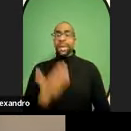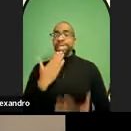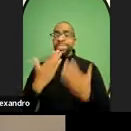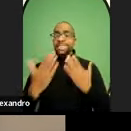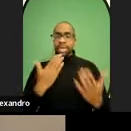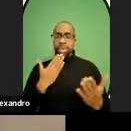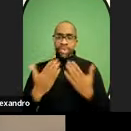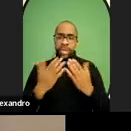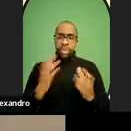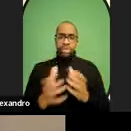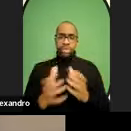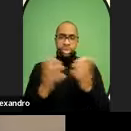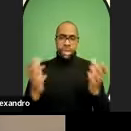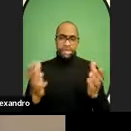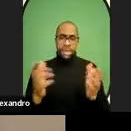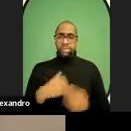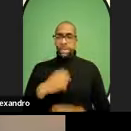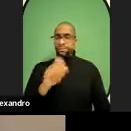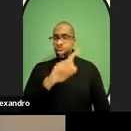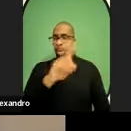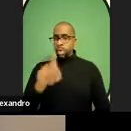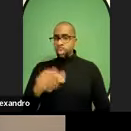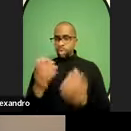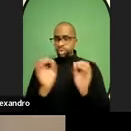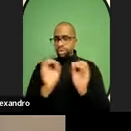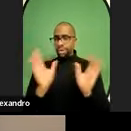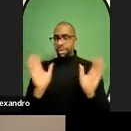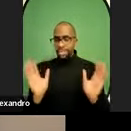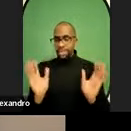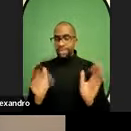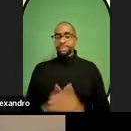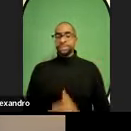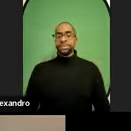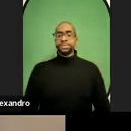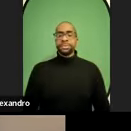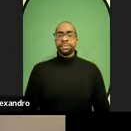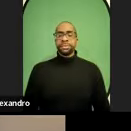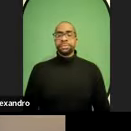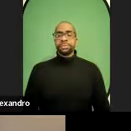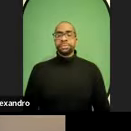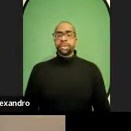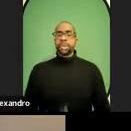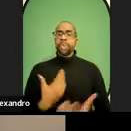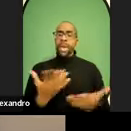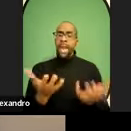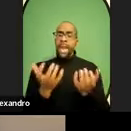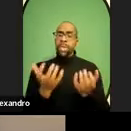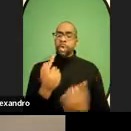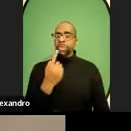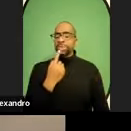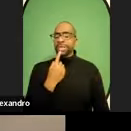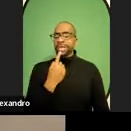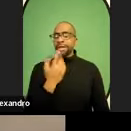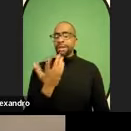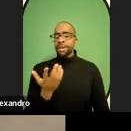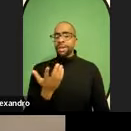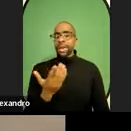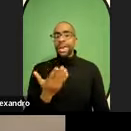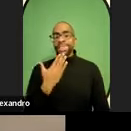Thank you so much so and all Thank you so much. All right, well thank you so much All right, well thank you so much everyone we don't have any more questions so let's go ahead and. wrap up.